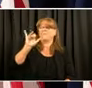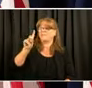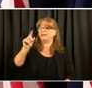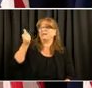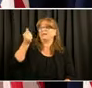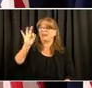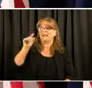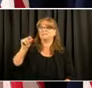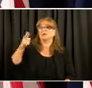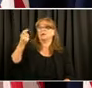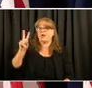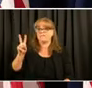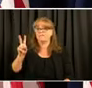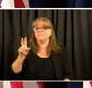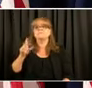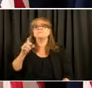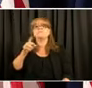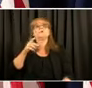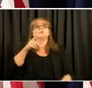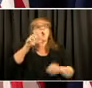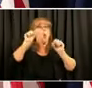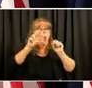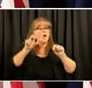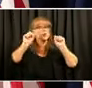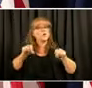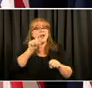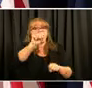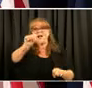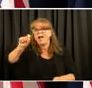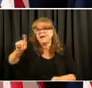testing many of them have it too but we offer these free quick and easy drive through sites